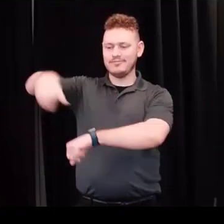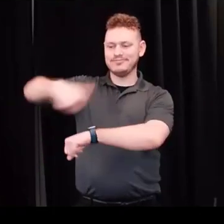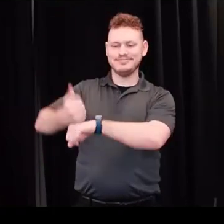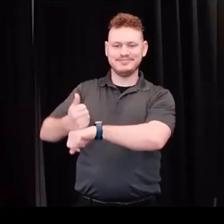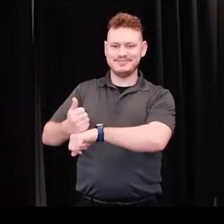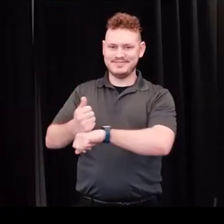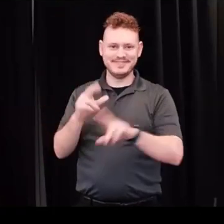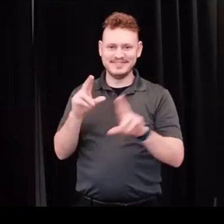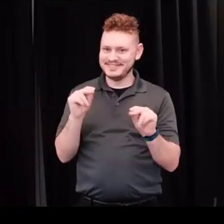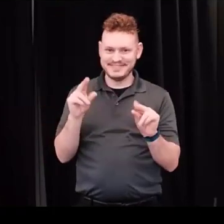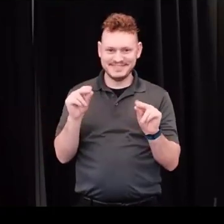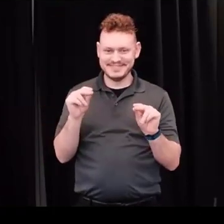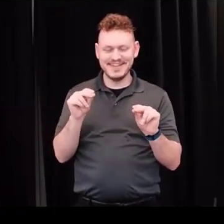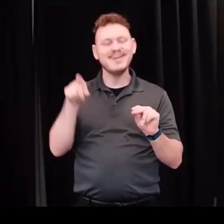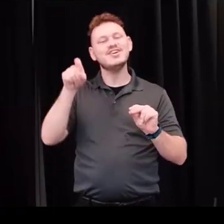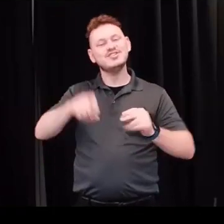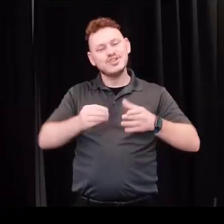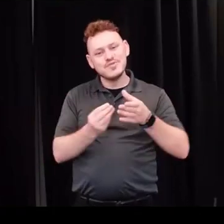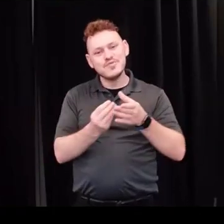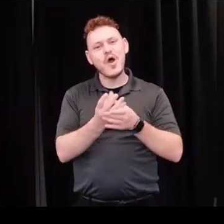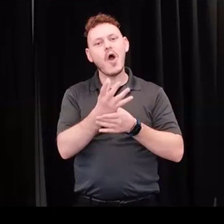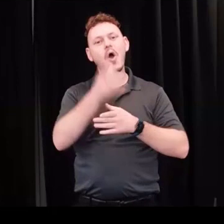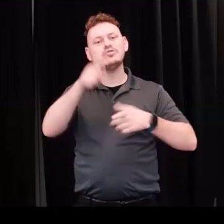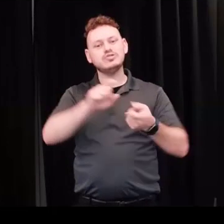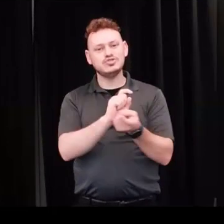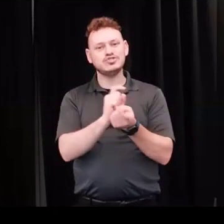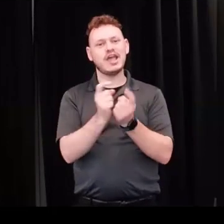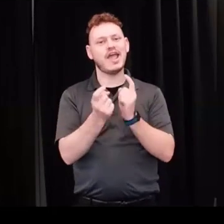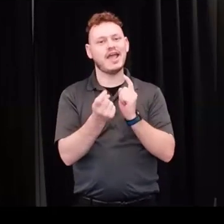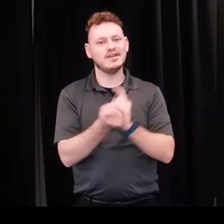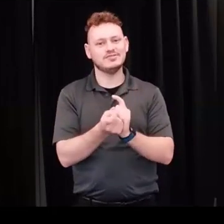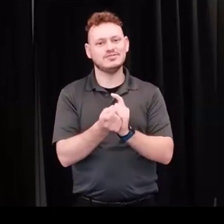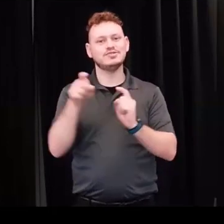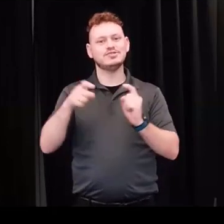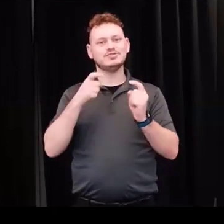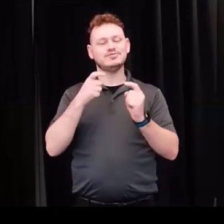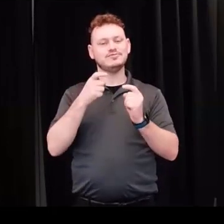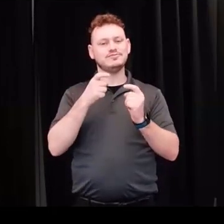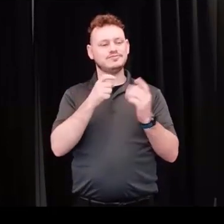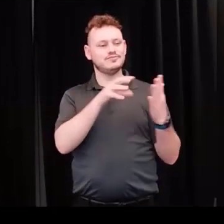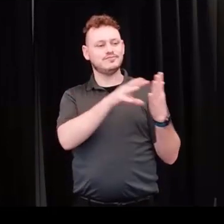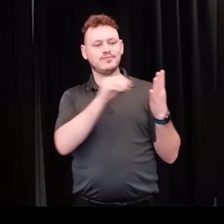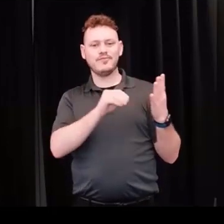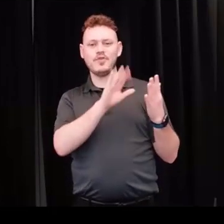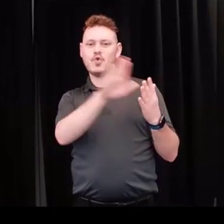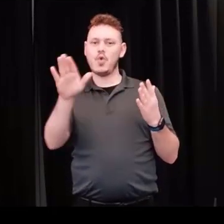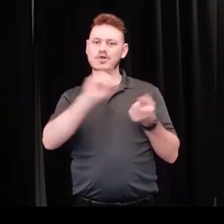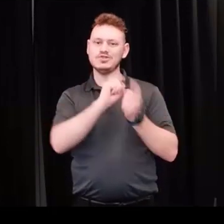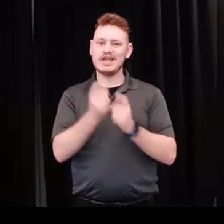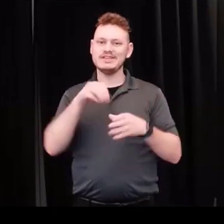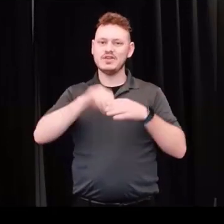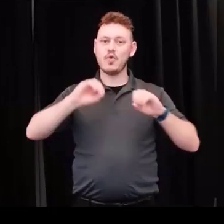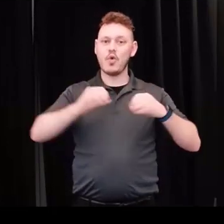again, they should grow ,they should change, they should reflect your changes in your organization,